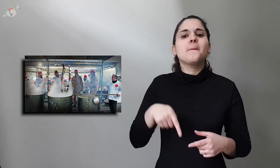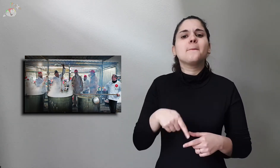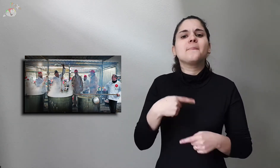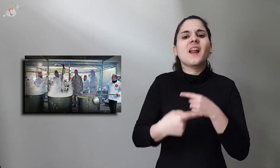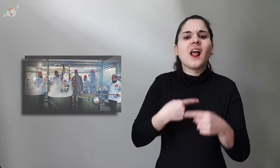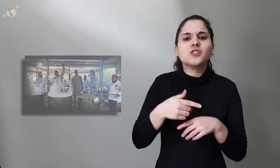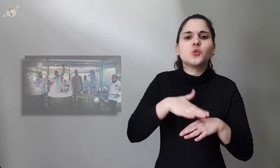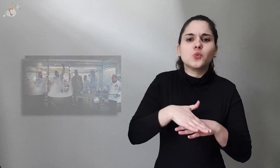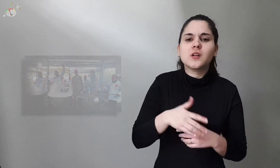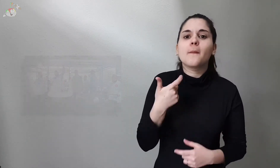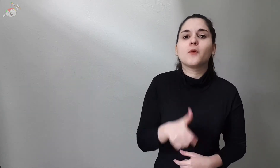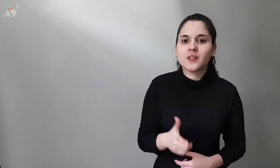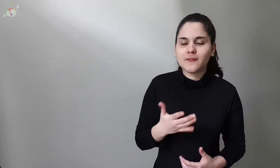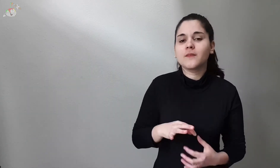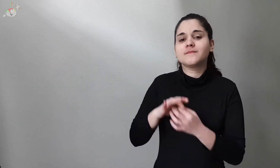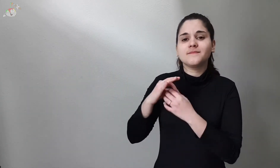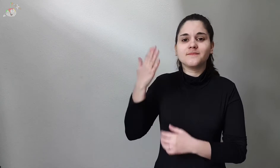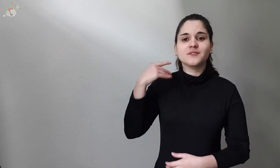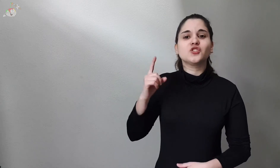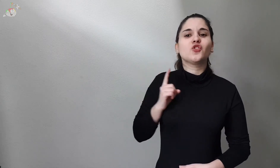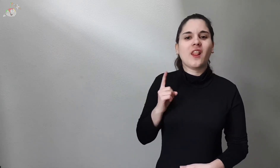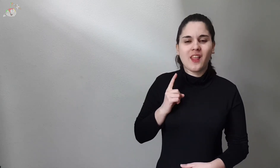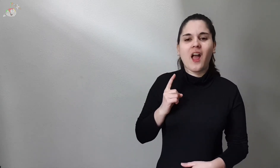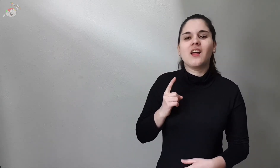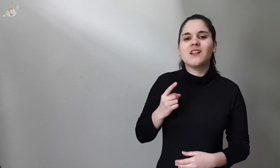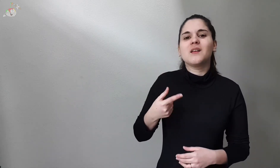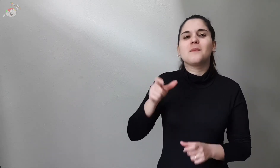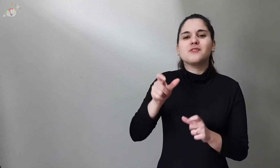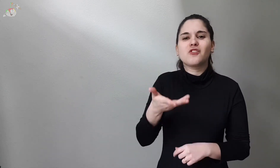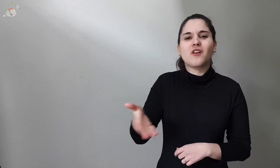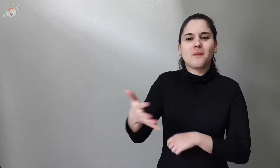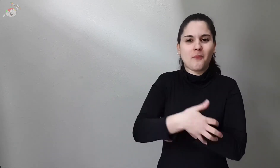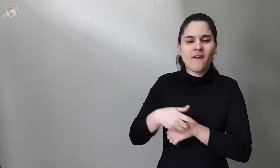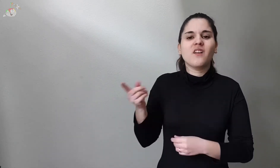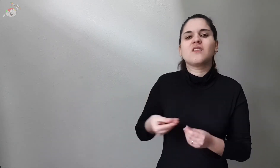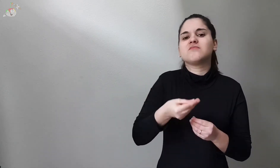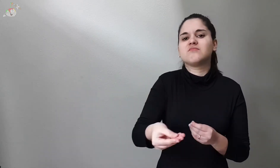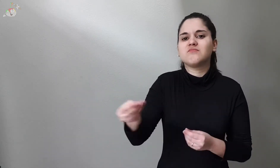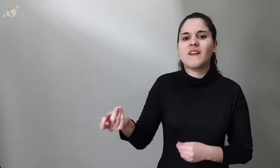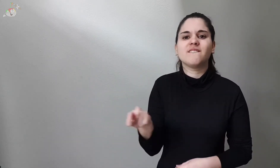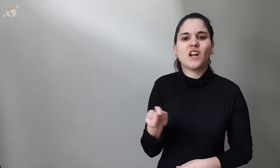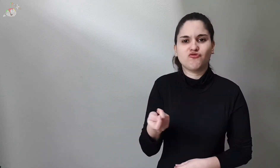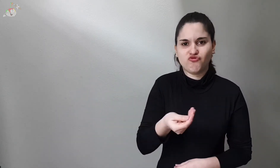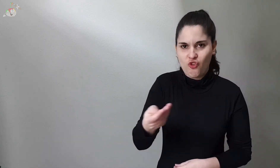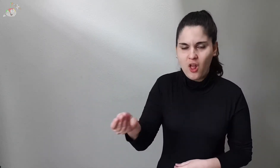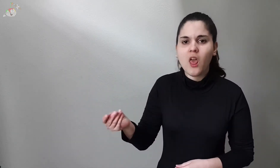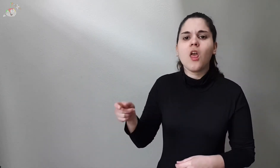Why is there this custom? It relates to when soldiers distributed beans to poor people